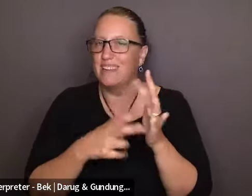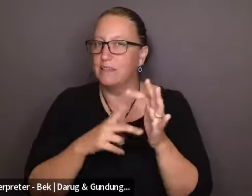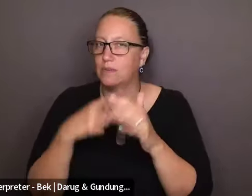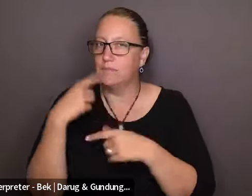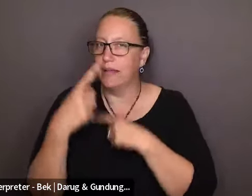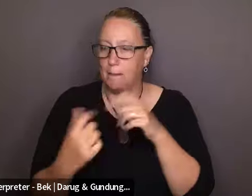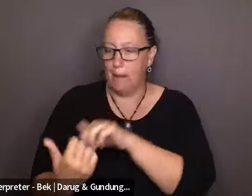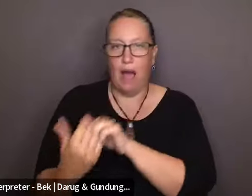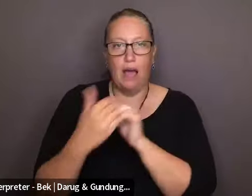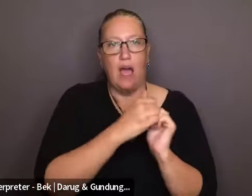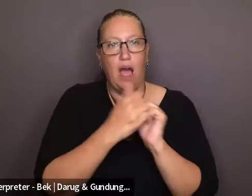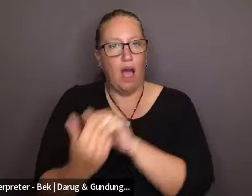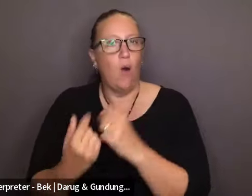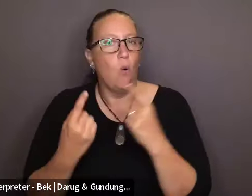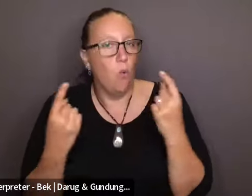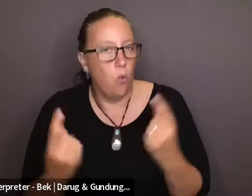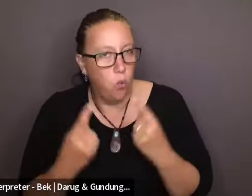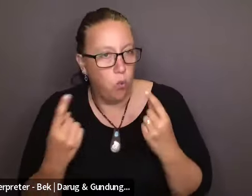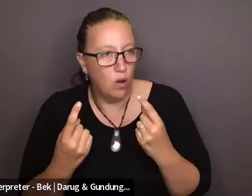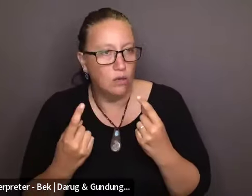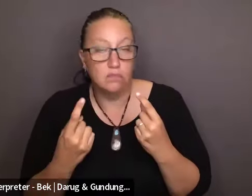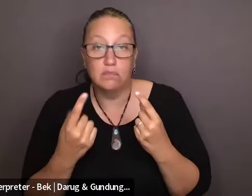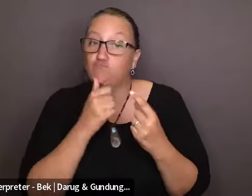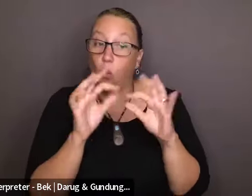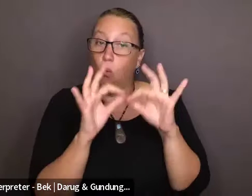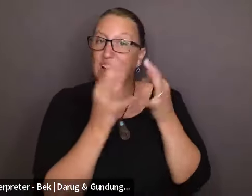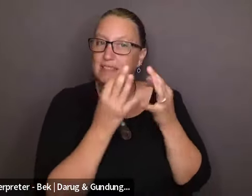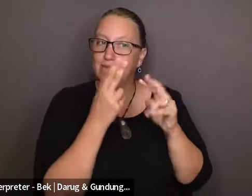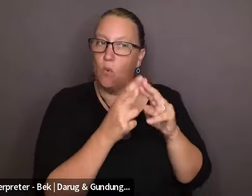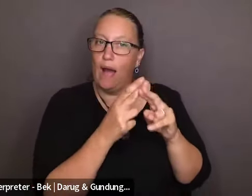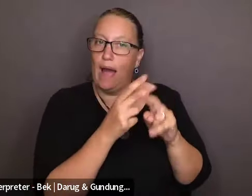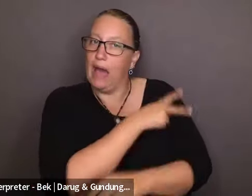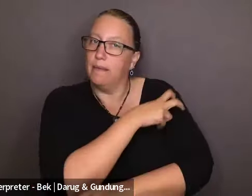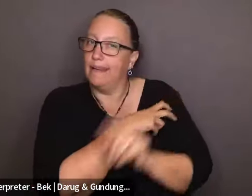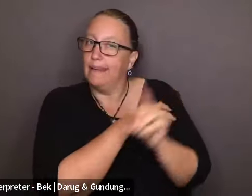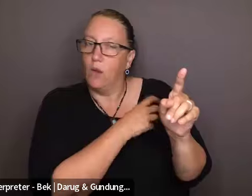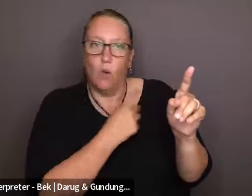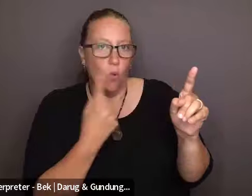amounts and the types of research, then Catherine will